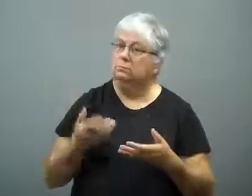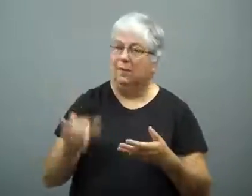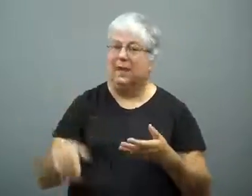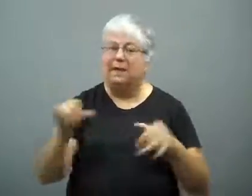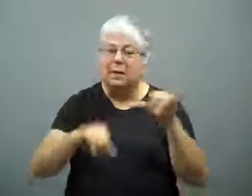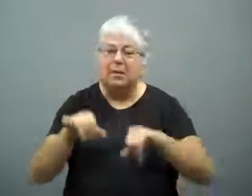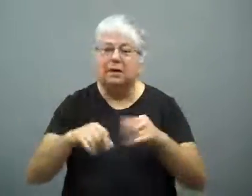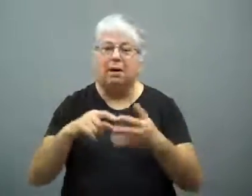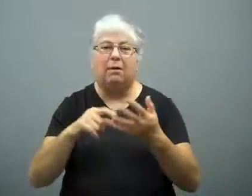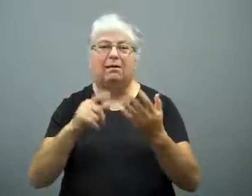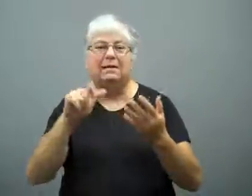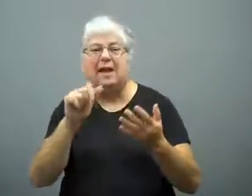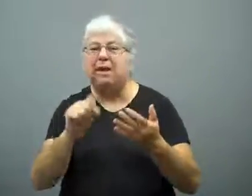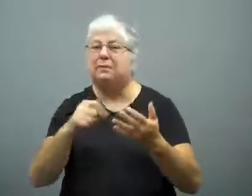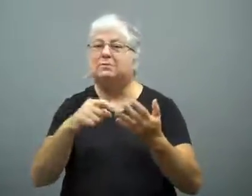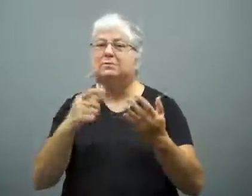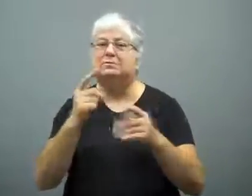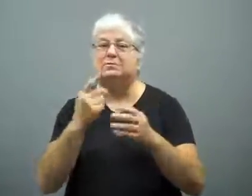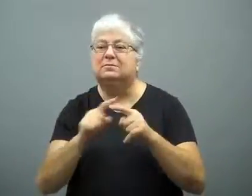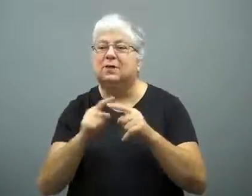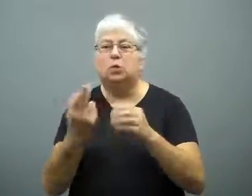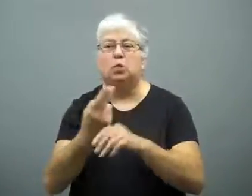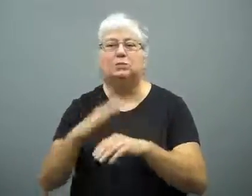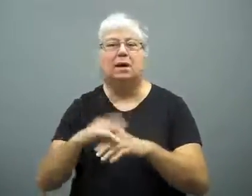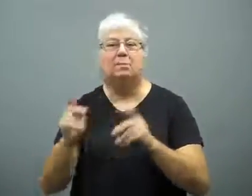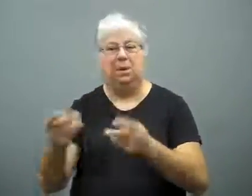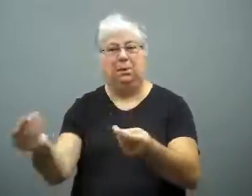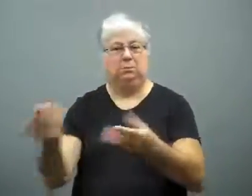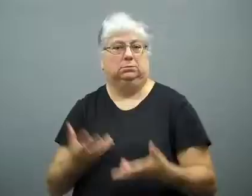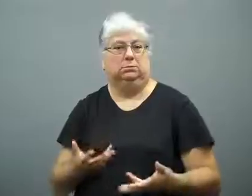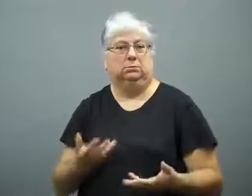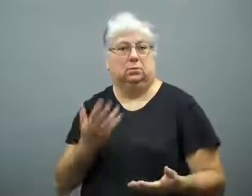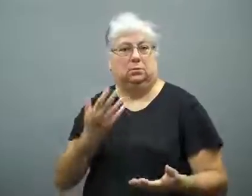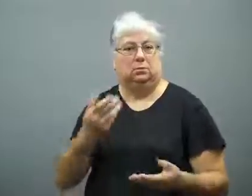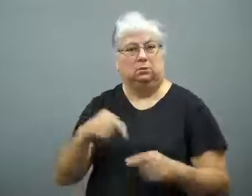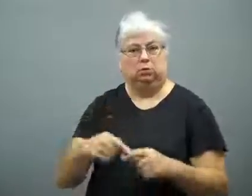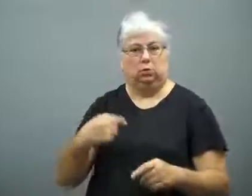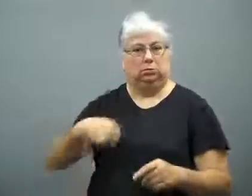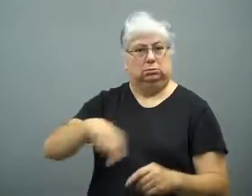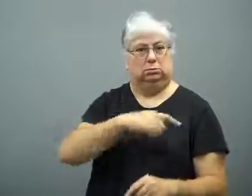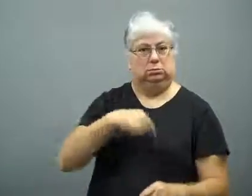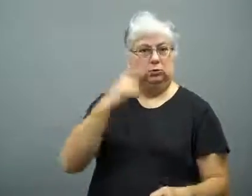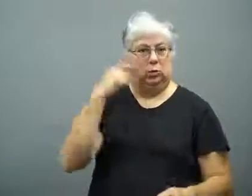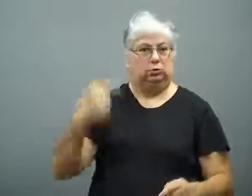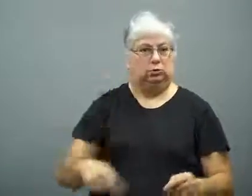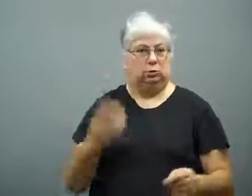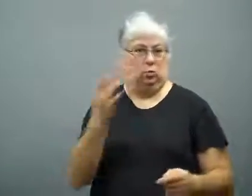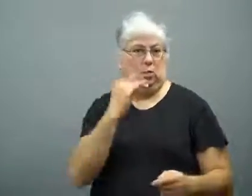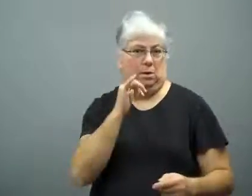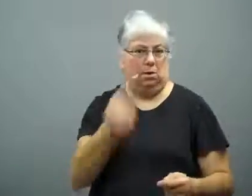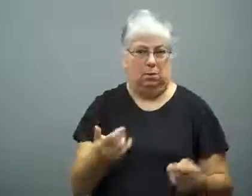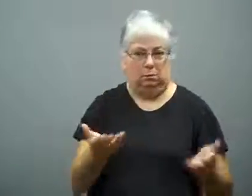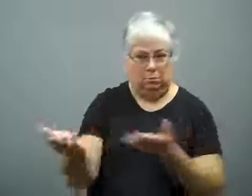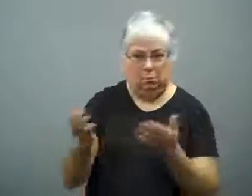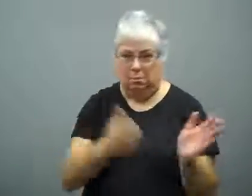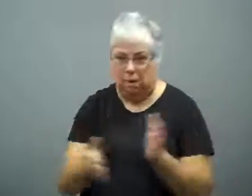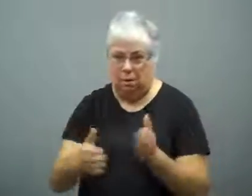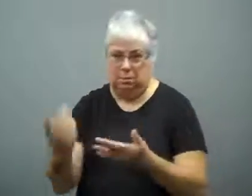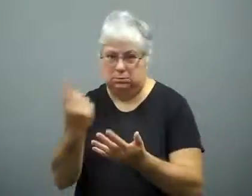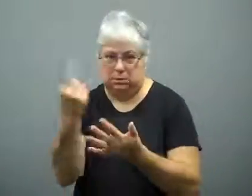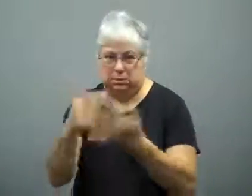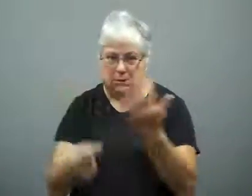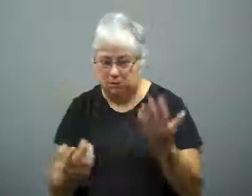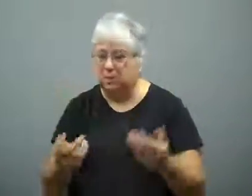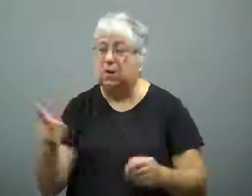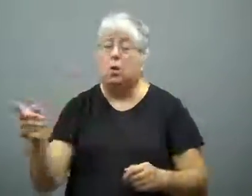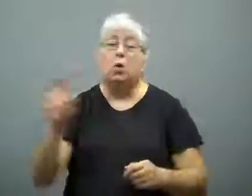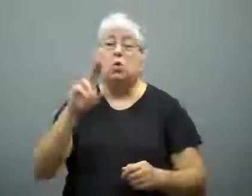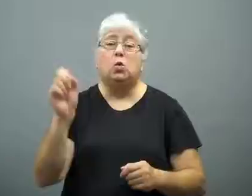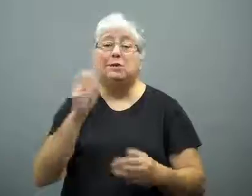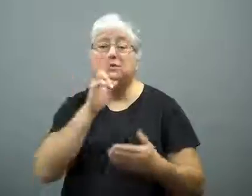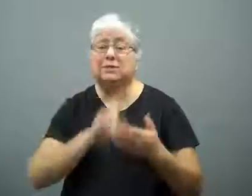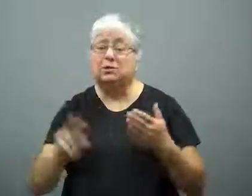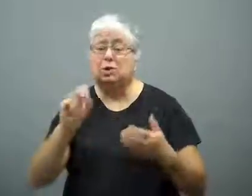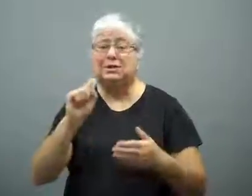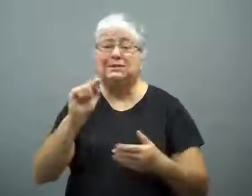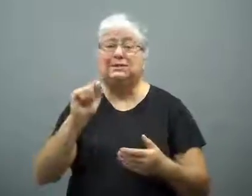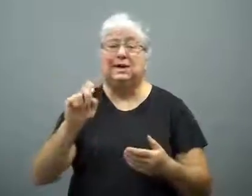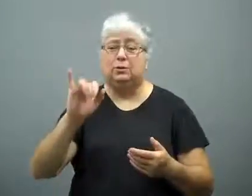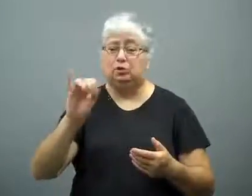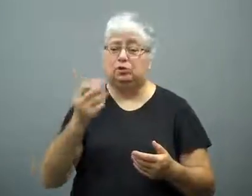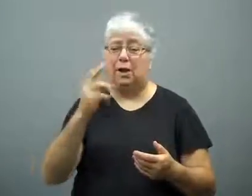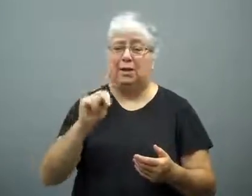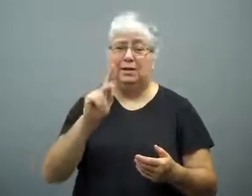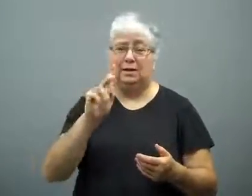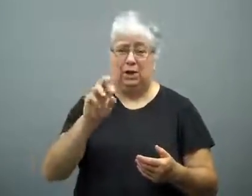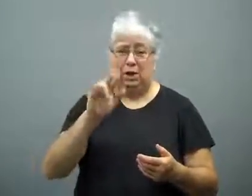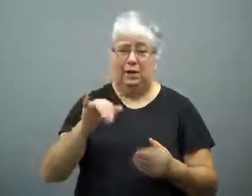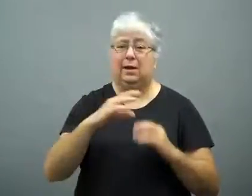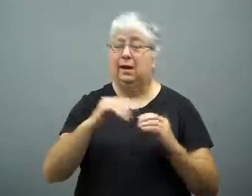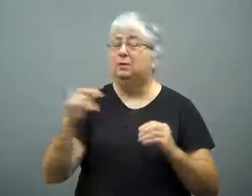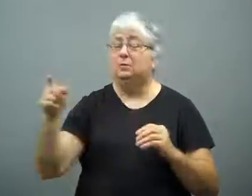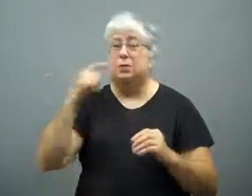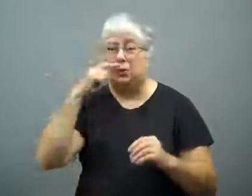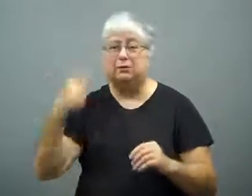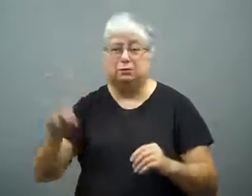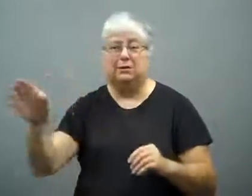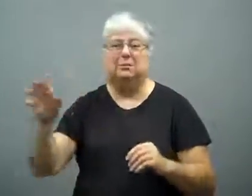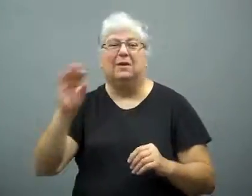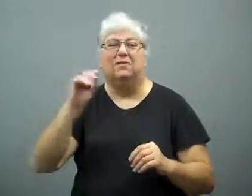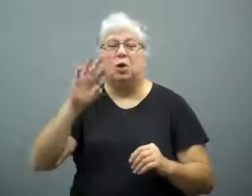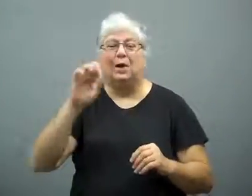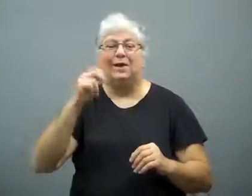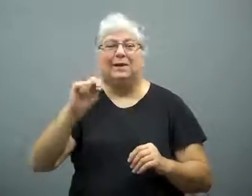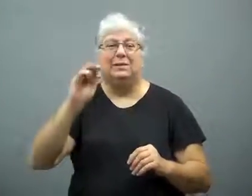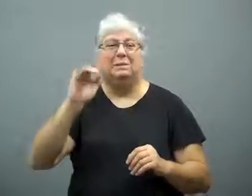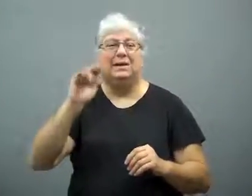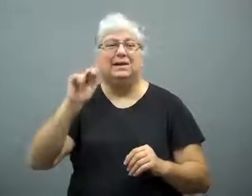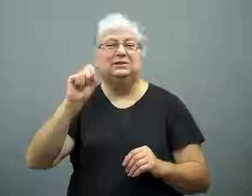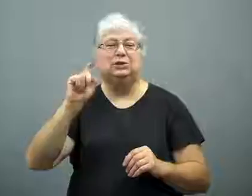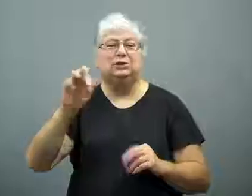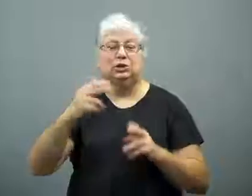any and all chemical weapons to the Russians, maybe a plan could be worked out.